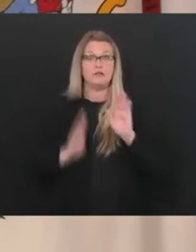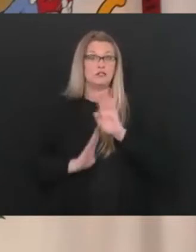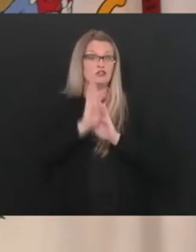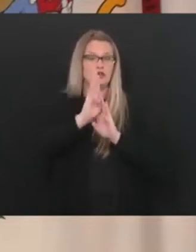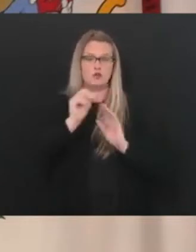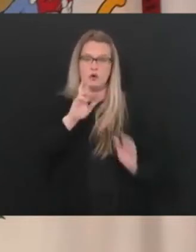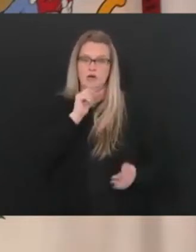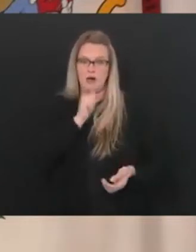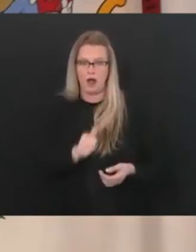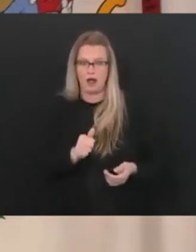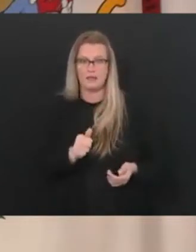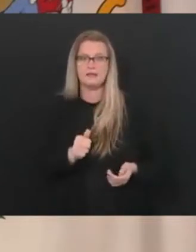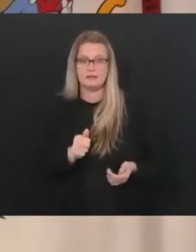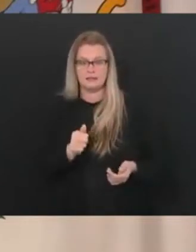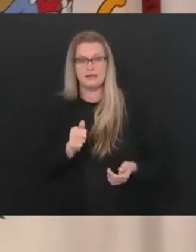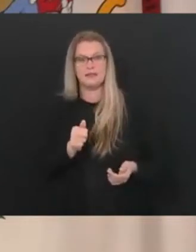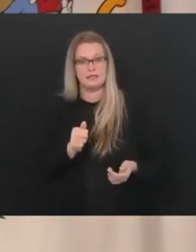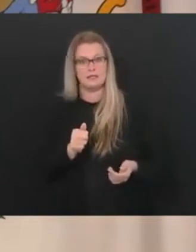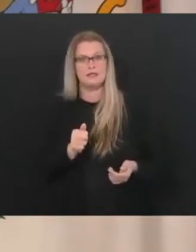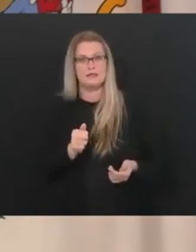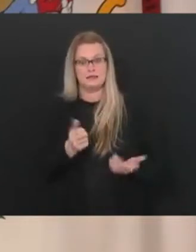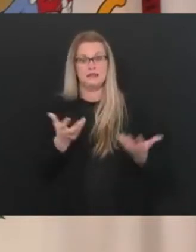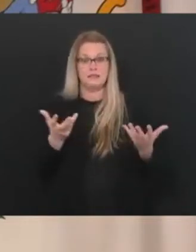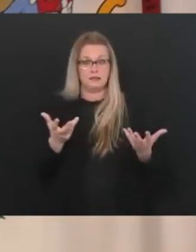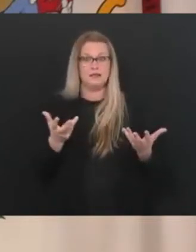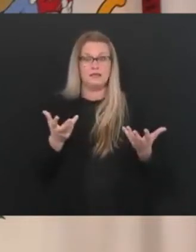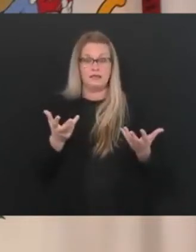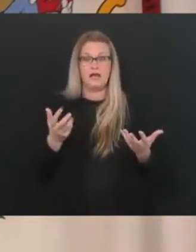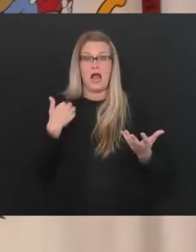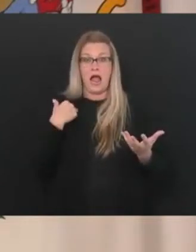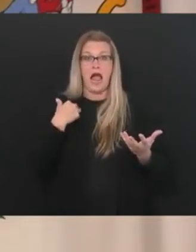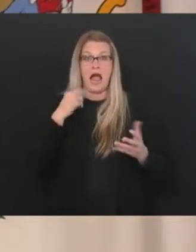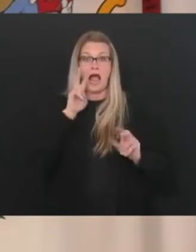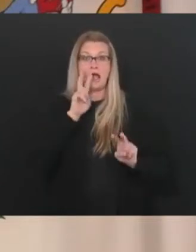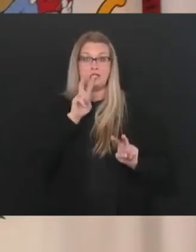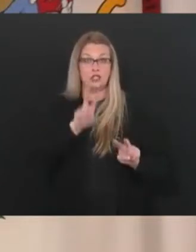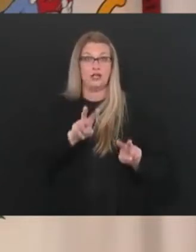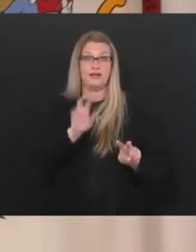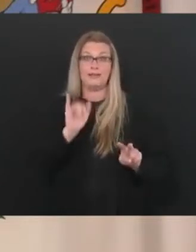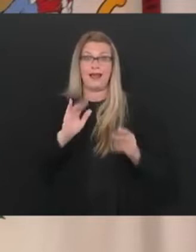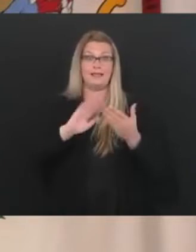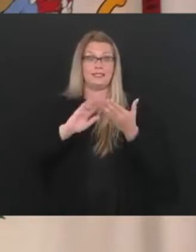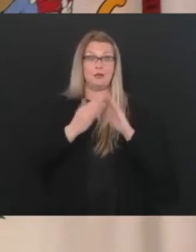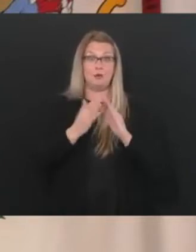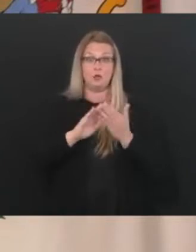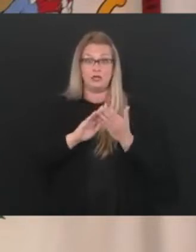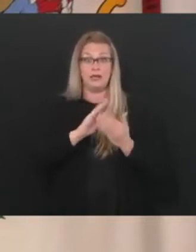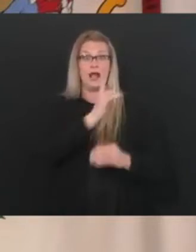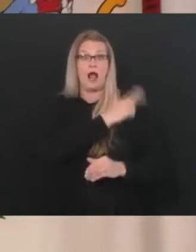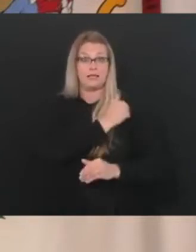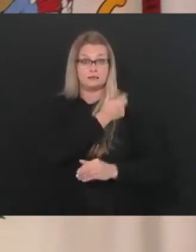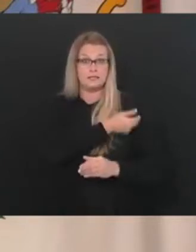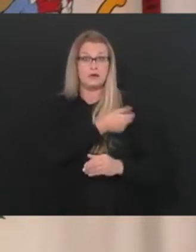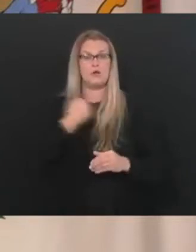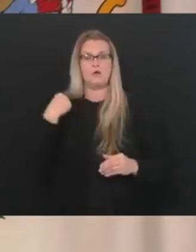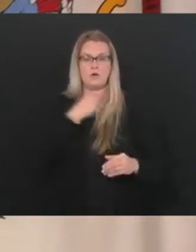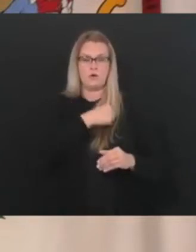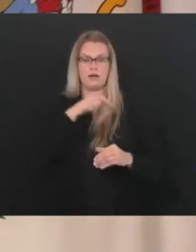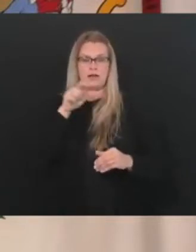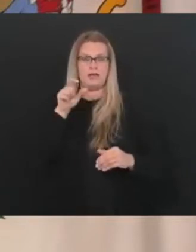EARLY DAYS OF JUNE TO BE UP AND OPERATIONAL IN FAIRMONT IRREGARDLESS OF ANY NEED FOR USING THAT AS A SURGE HOSPITAL FOR THIS VIRUS.